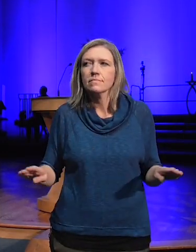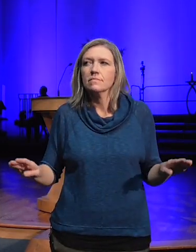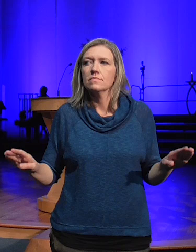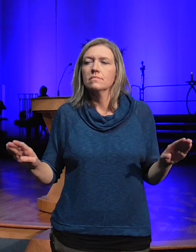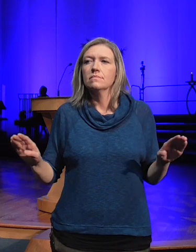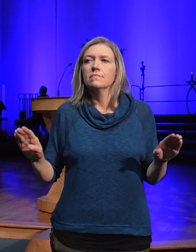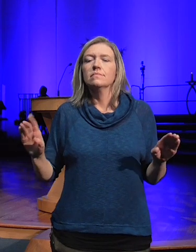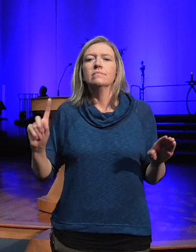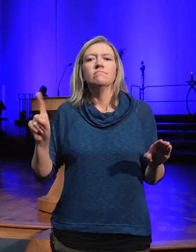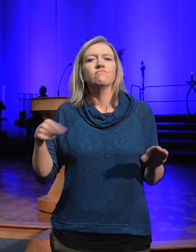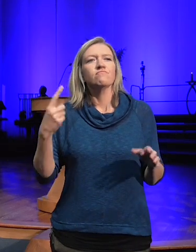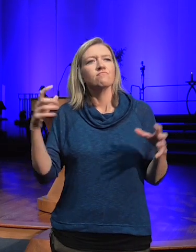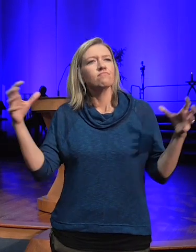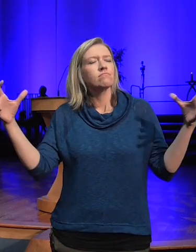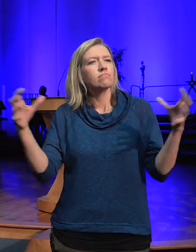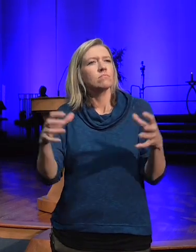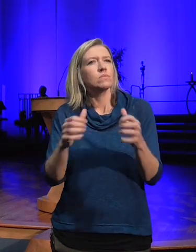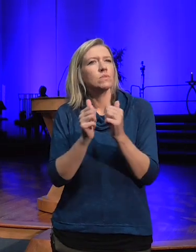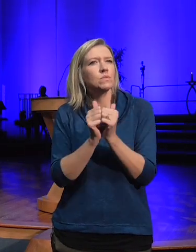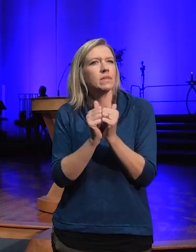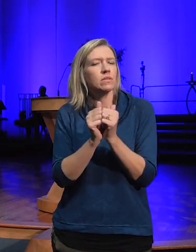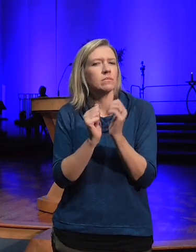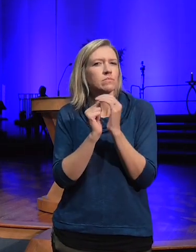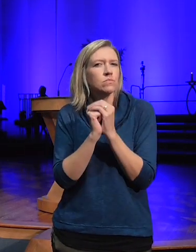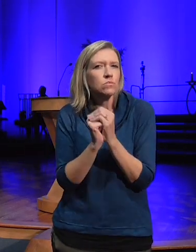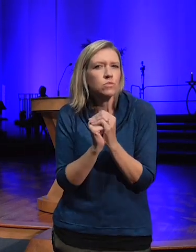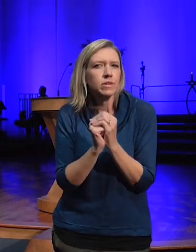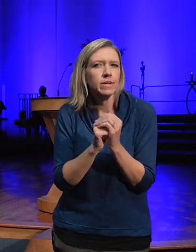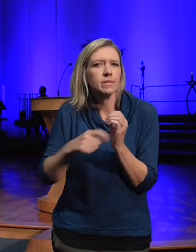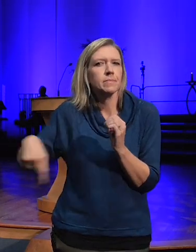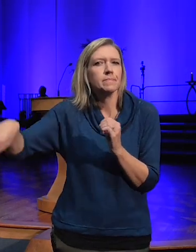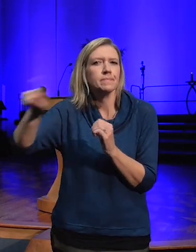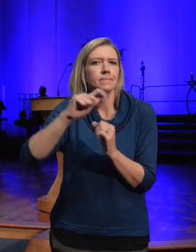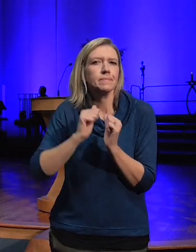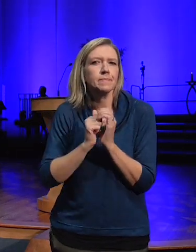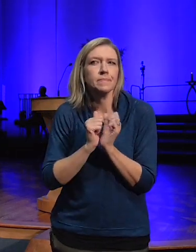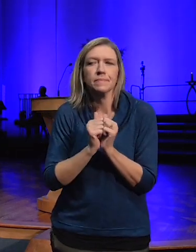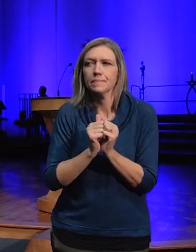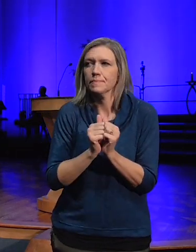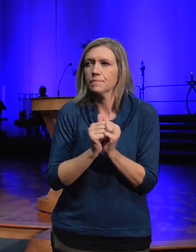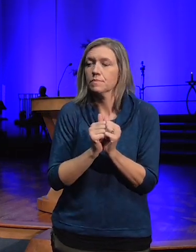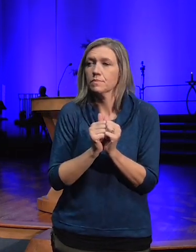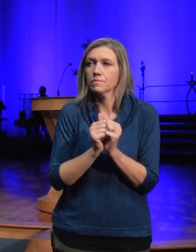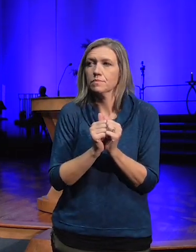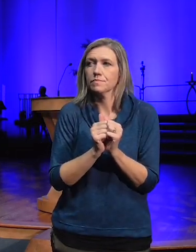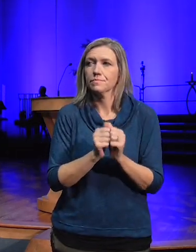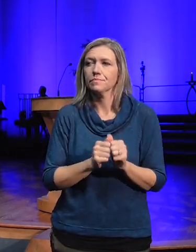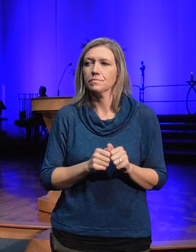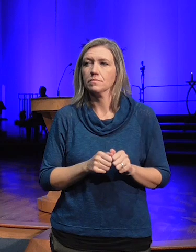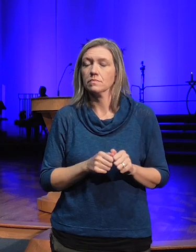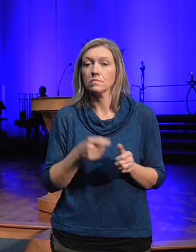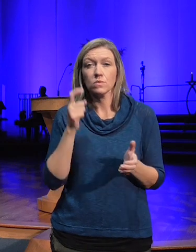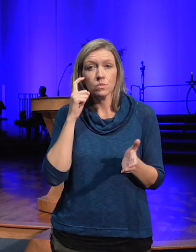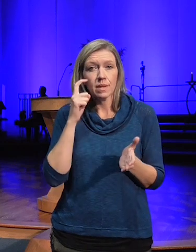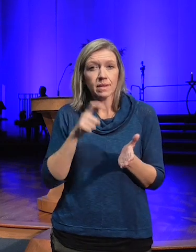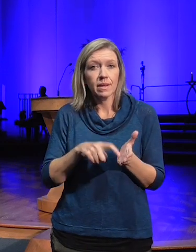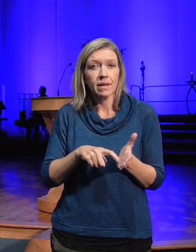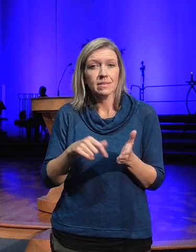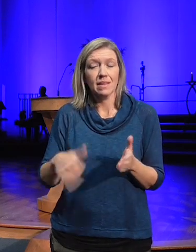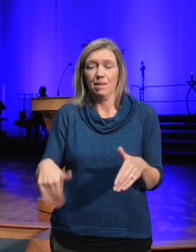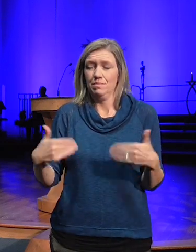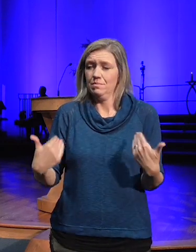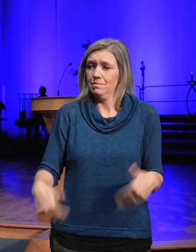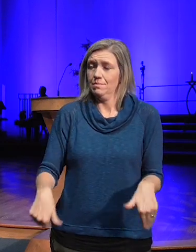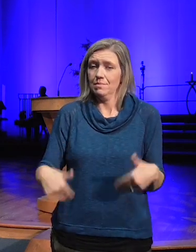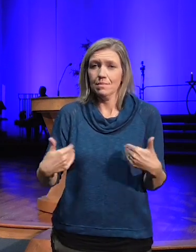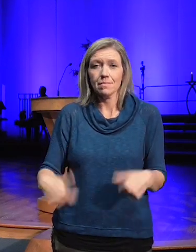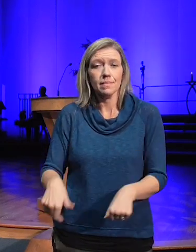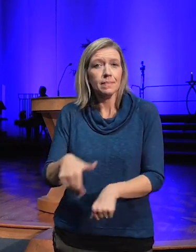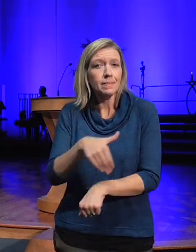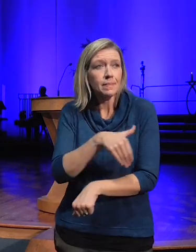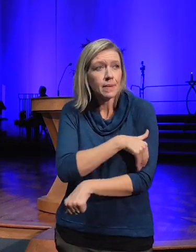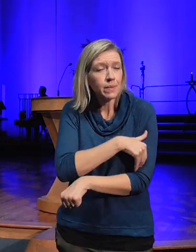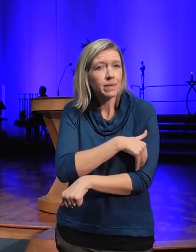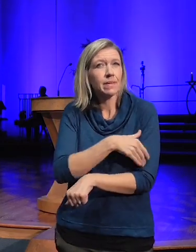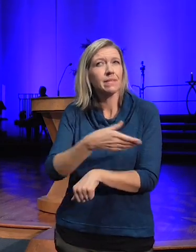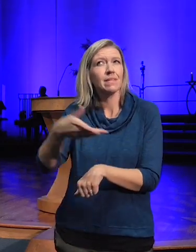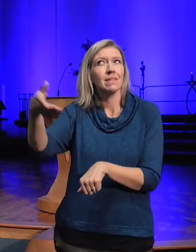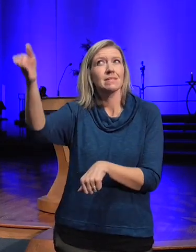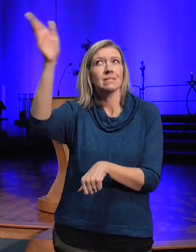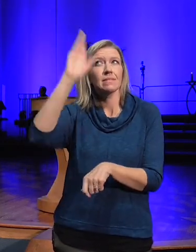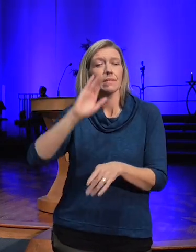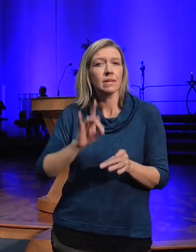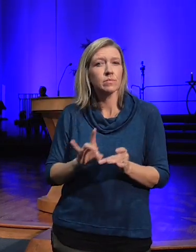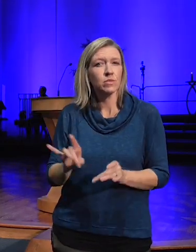prayer to recognize that powerful presence of the Divine that we see in the early